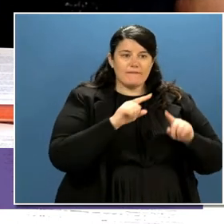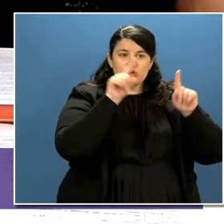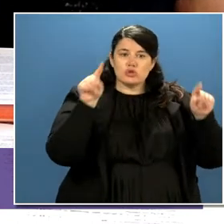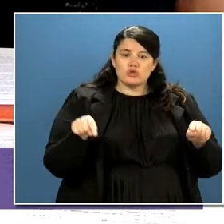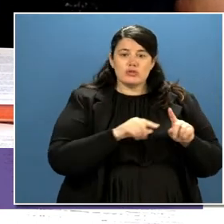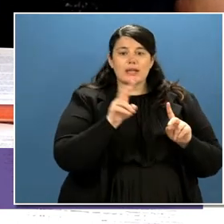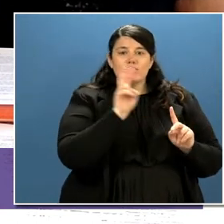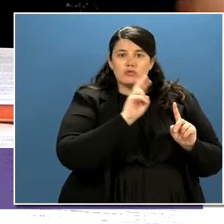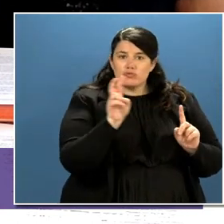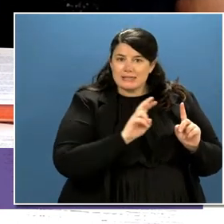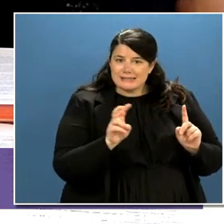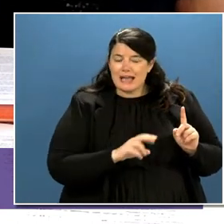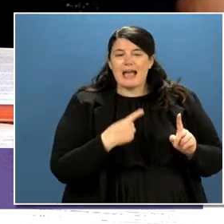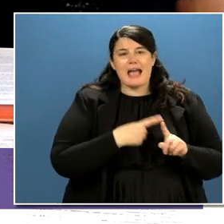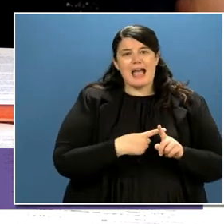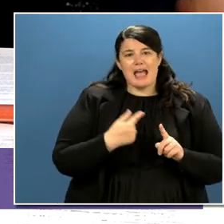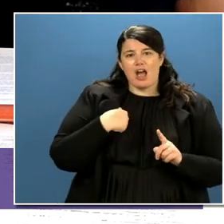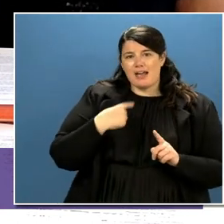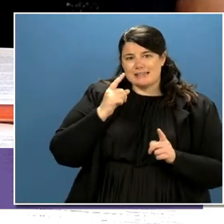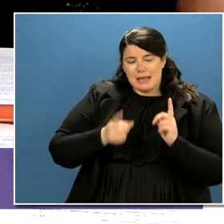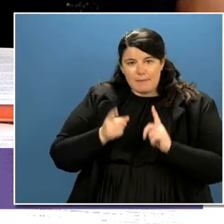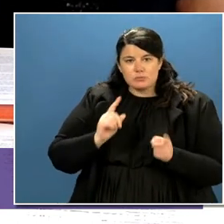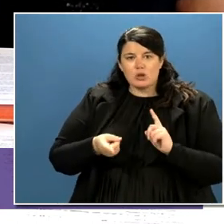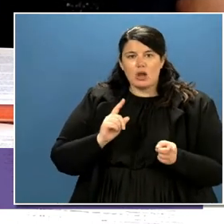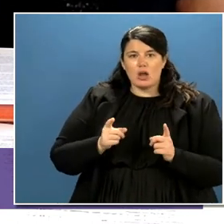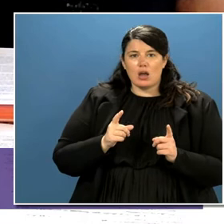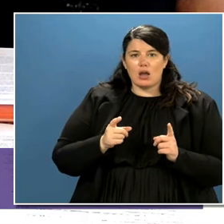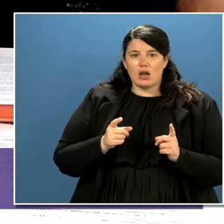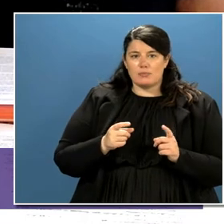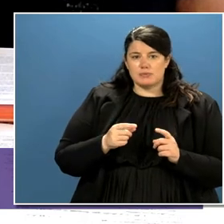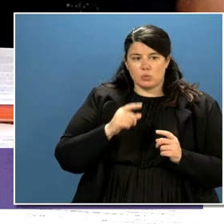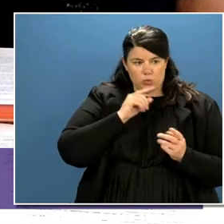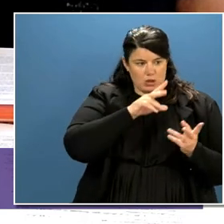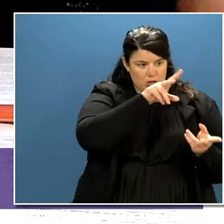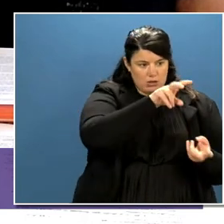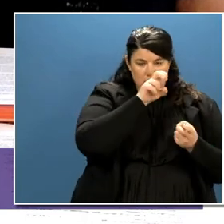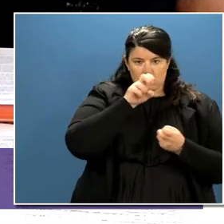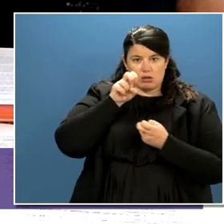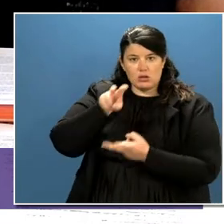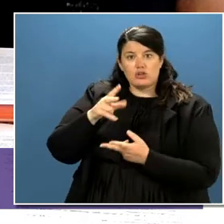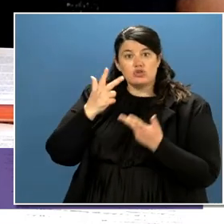it works, and I sometimes even will screen record it so that they can see